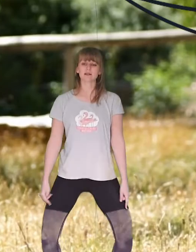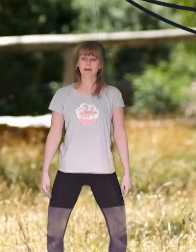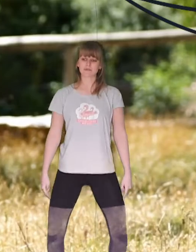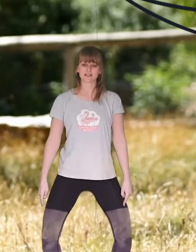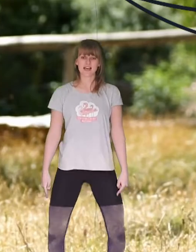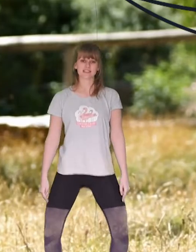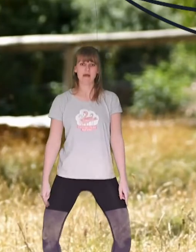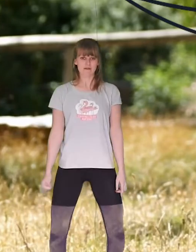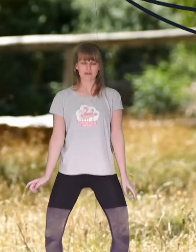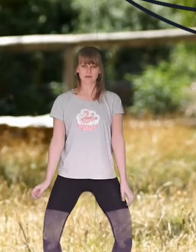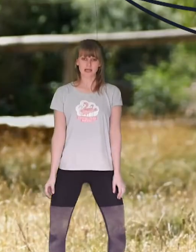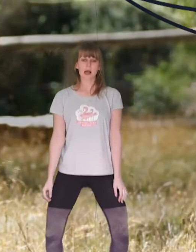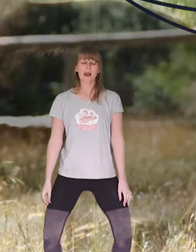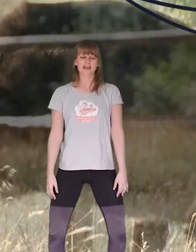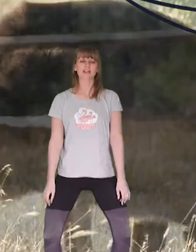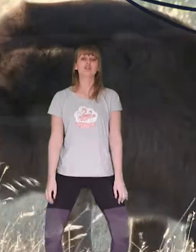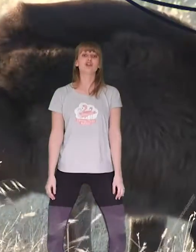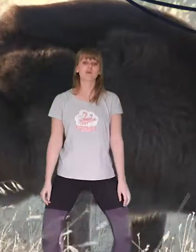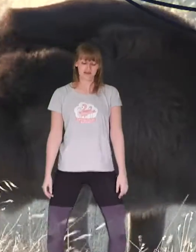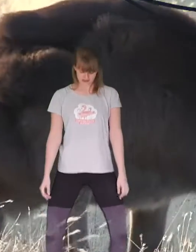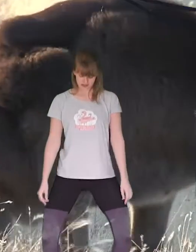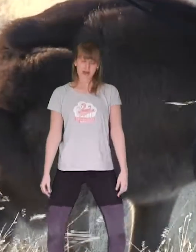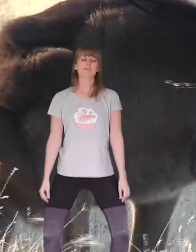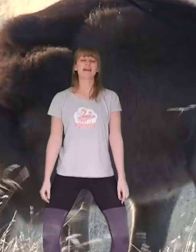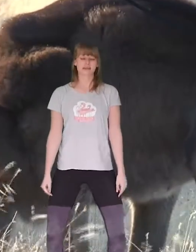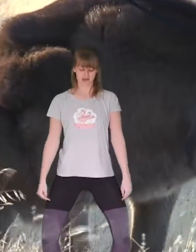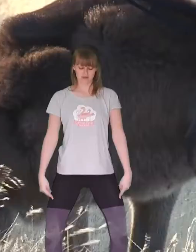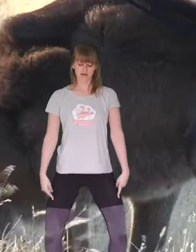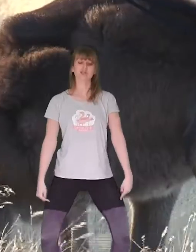little bounce there see how that feels, like a little Joey, a baby kangaroo, doing a